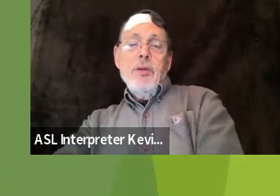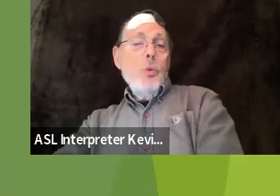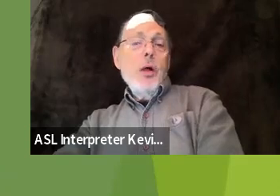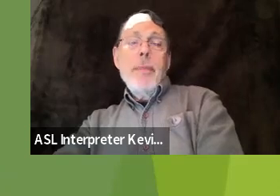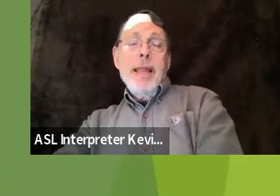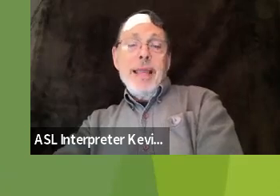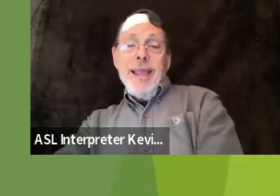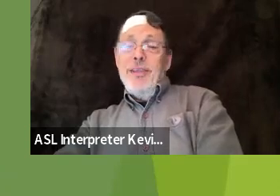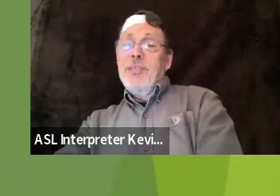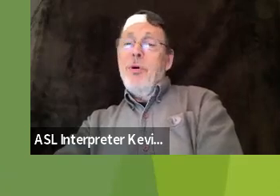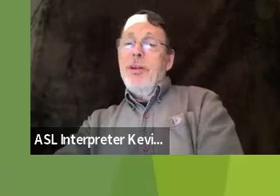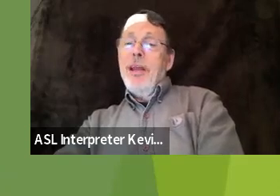like to welcome back Gay at this point.